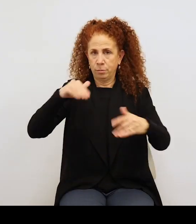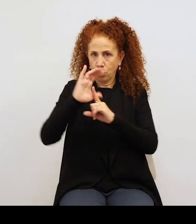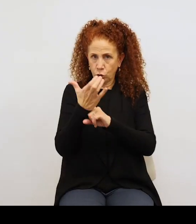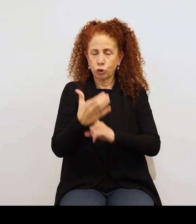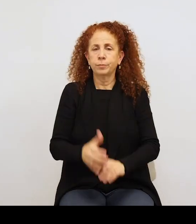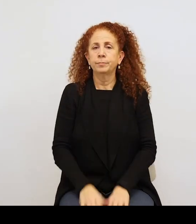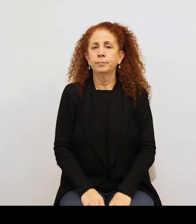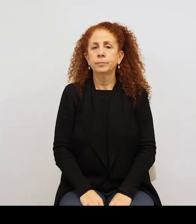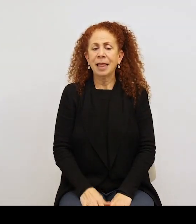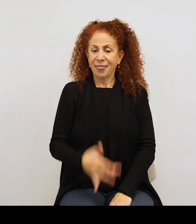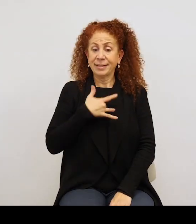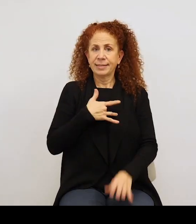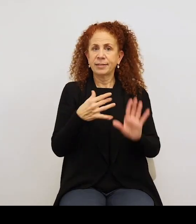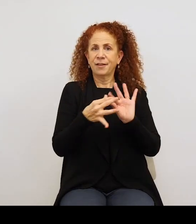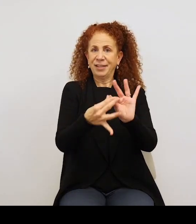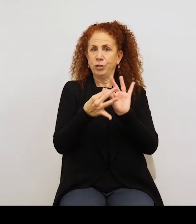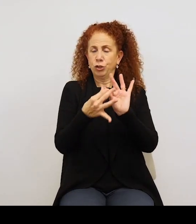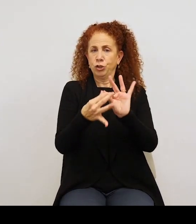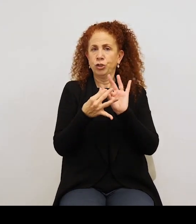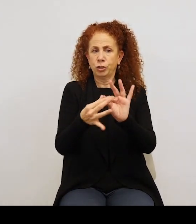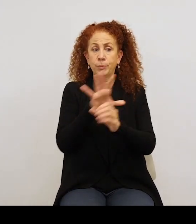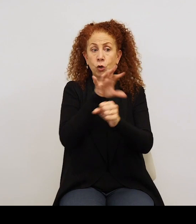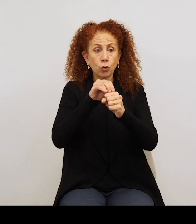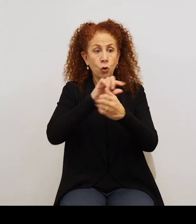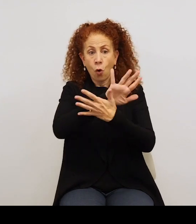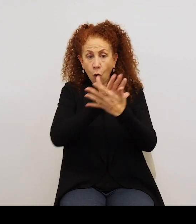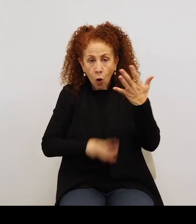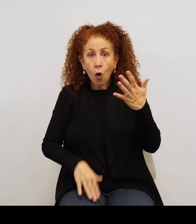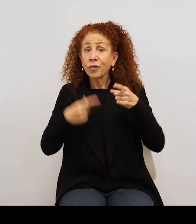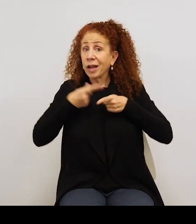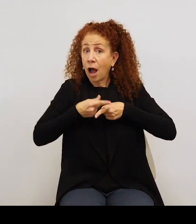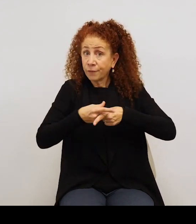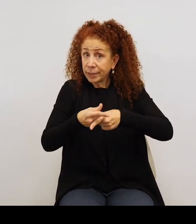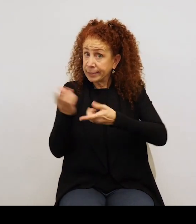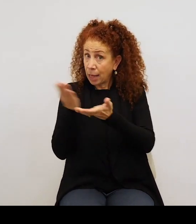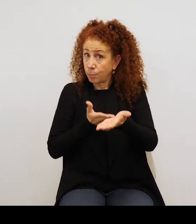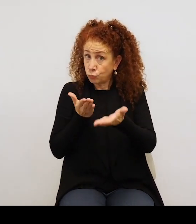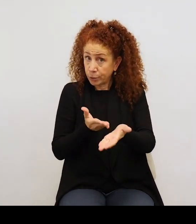A sense of kinship, including all of the conflicts that it brings with it,